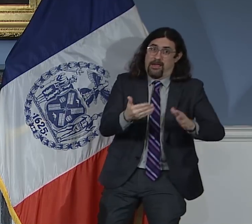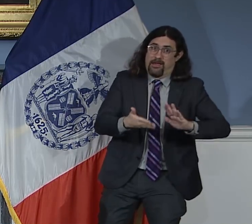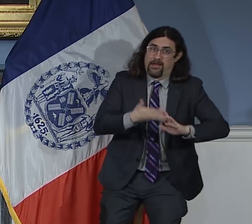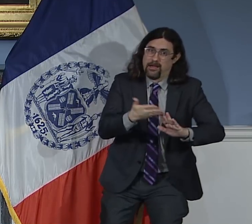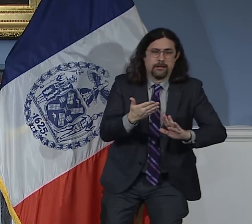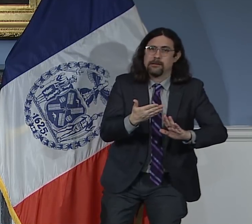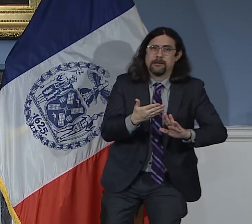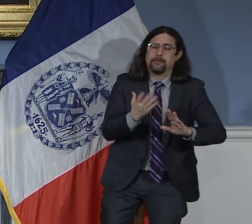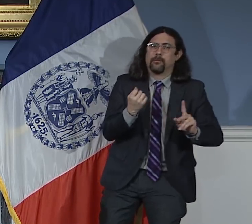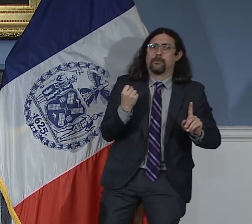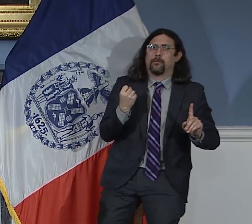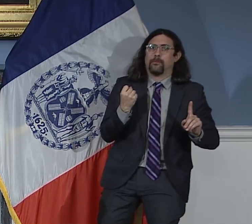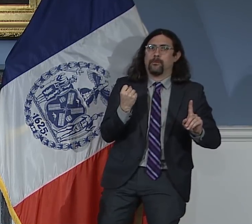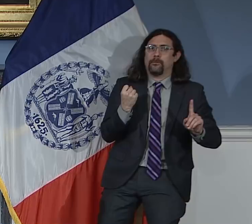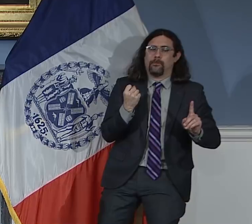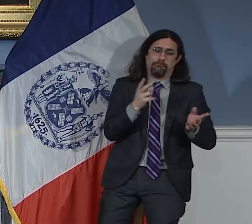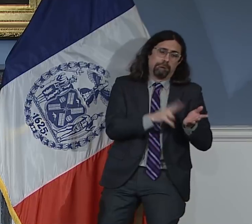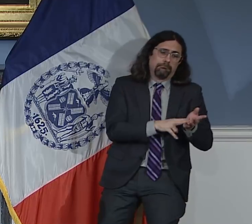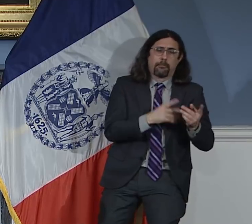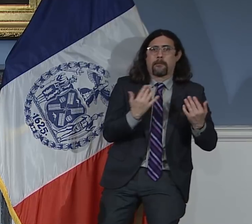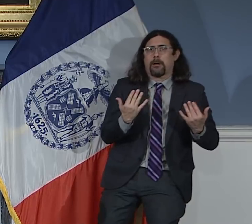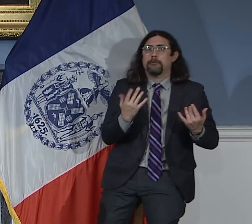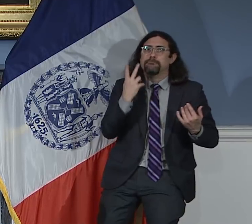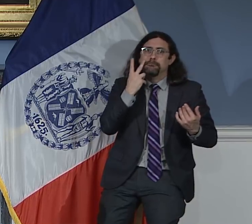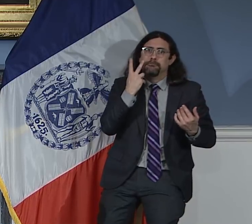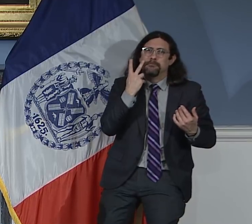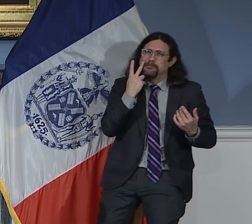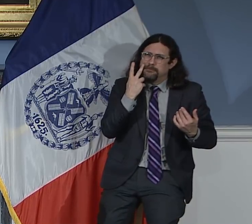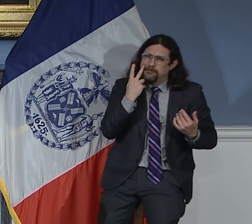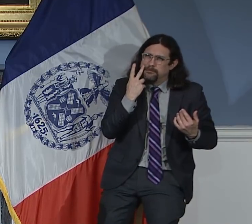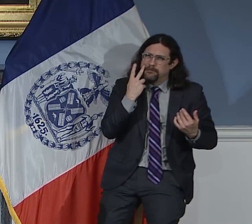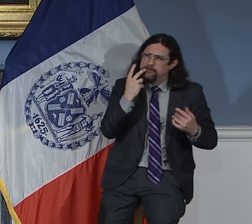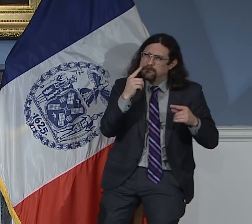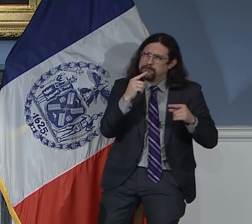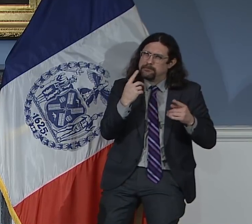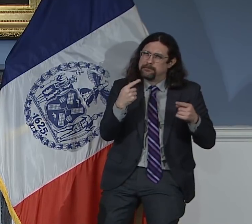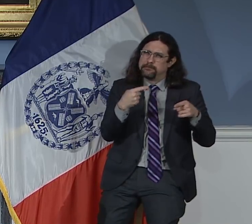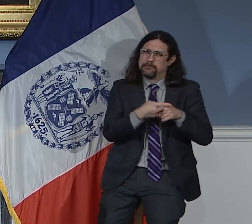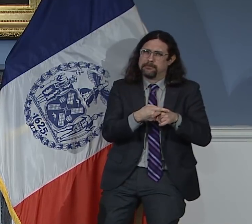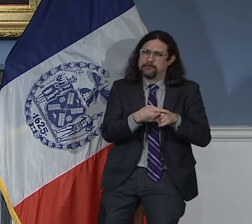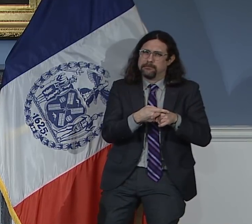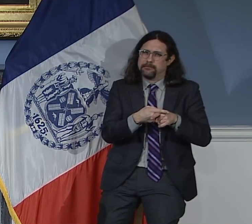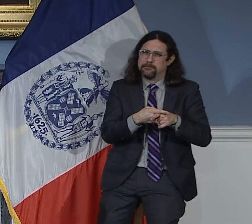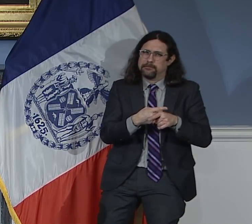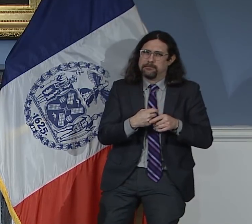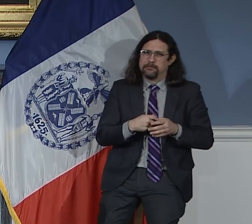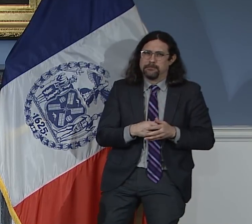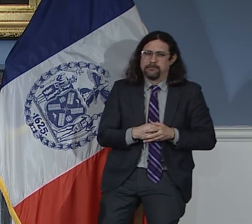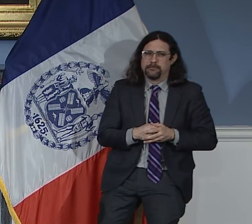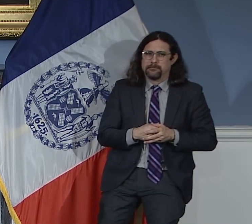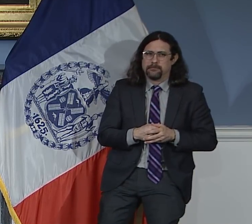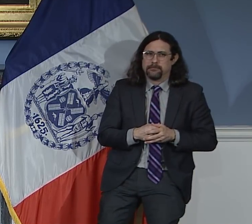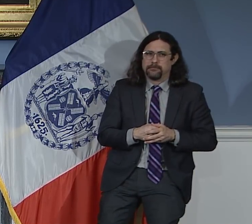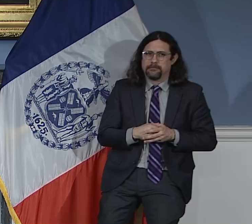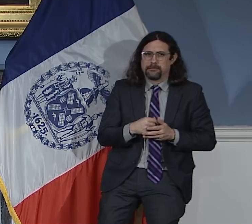PRODUCTION ACT THE PRESIDENT CAN AUTHORIZE DEPARTMENT OF HEALTH AND HUMAN SVERIC ESTO ORDER